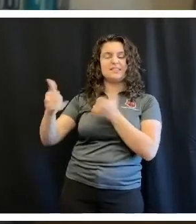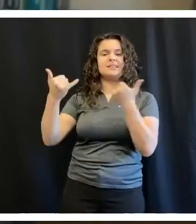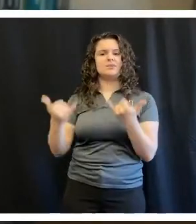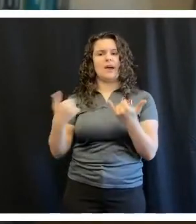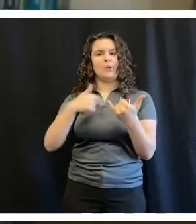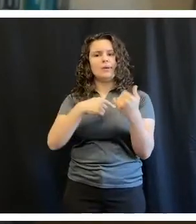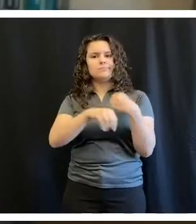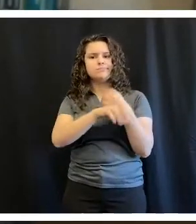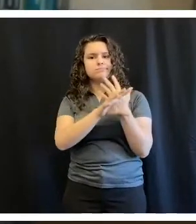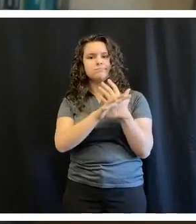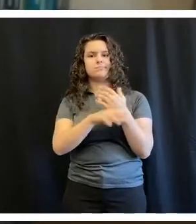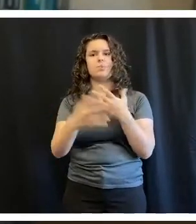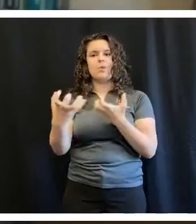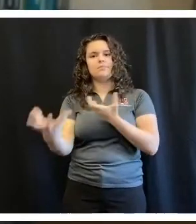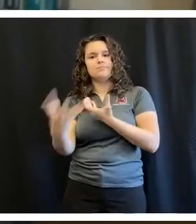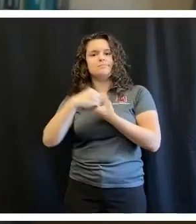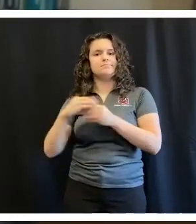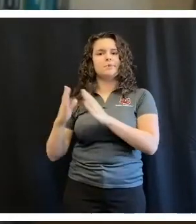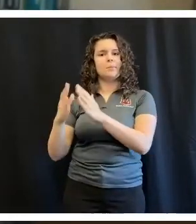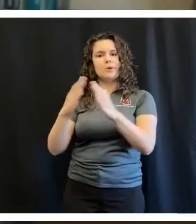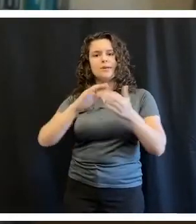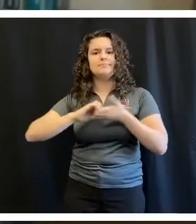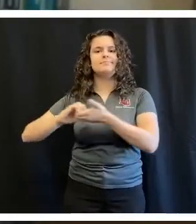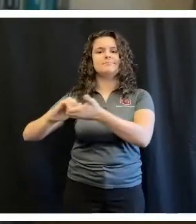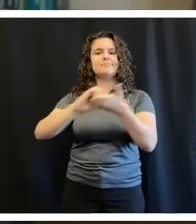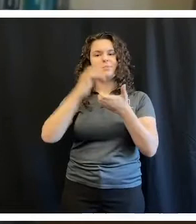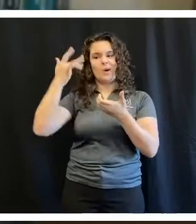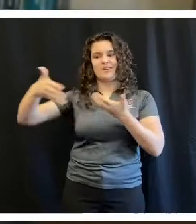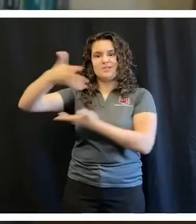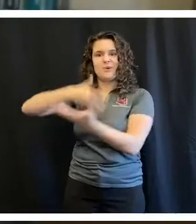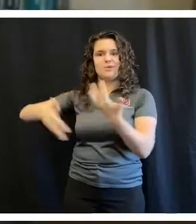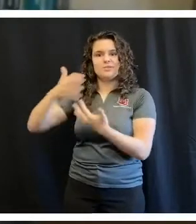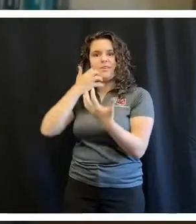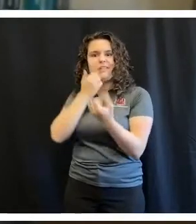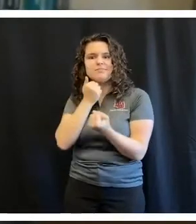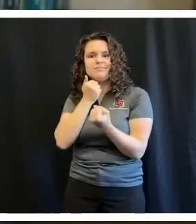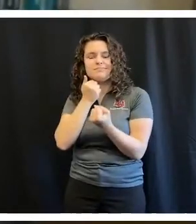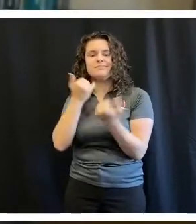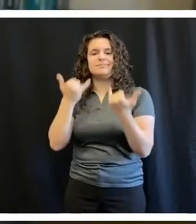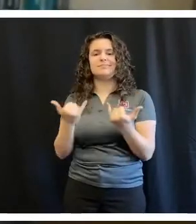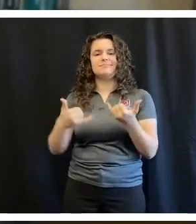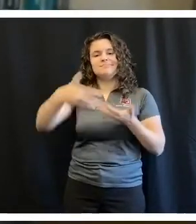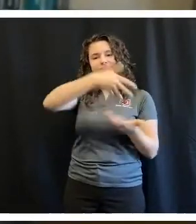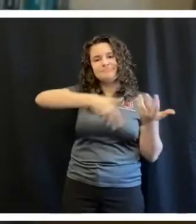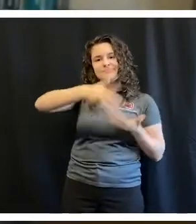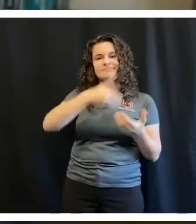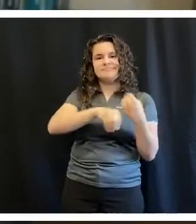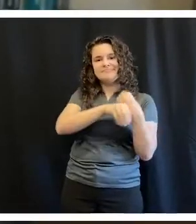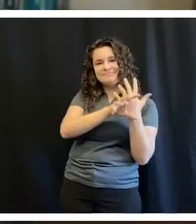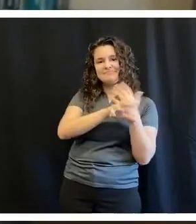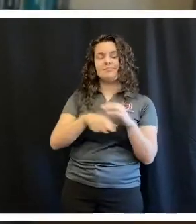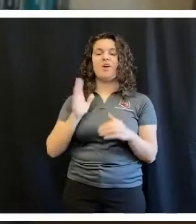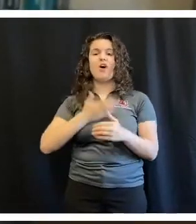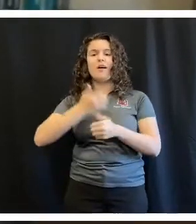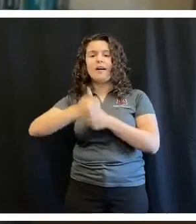that have been such a large part of our lives. So many of our alumni, friends, and neighbors are suffering from the medical, economic,